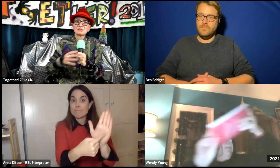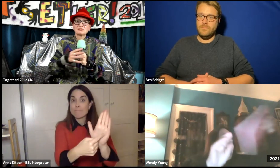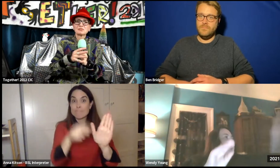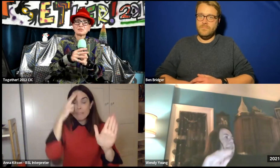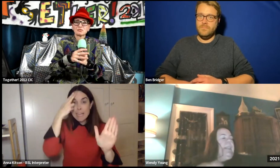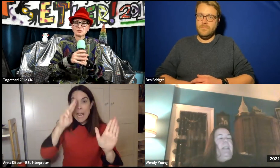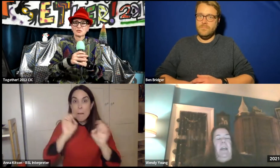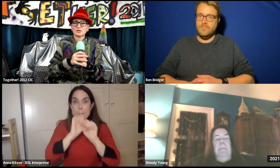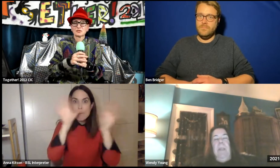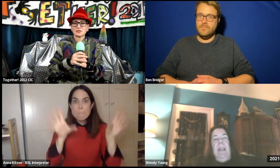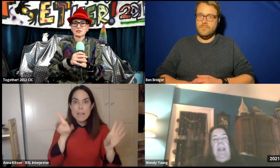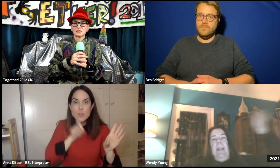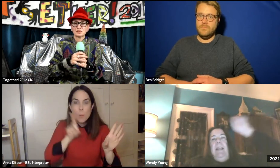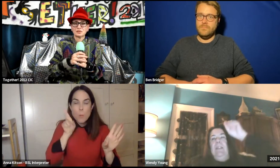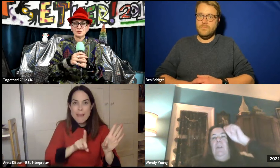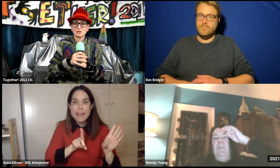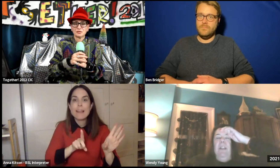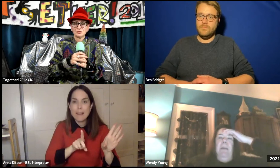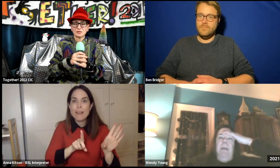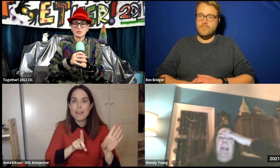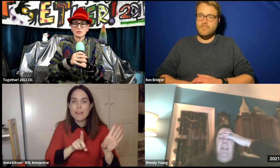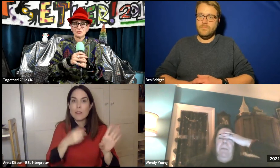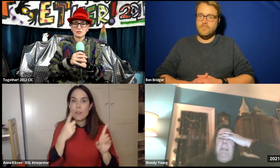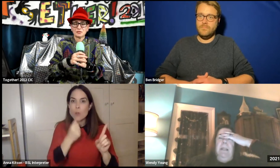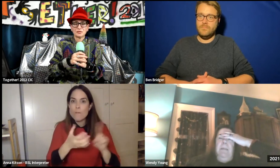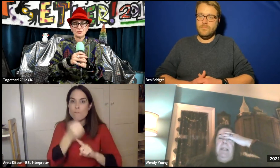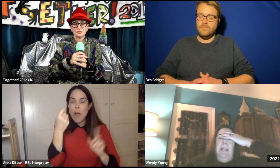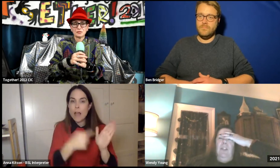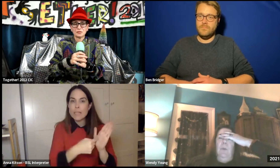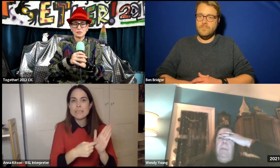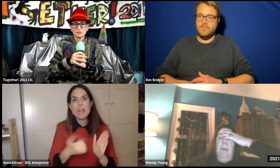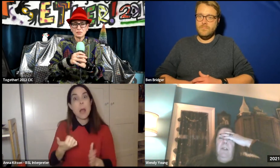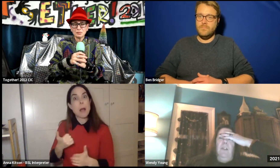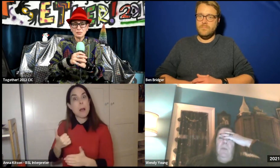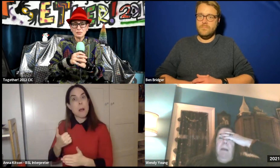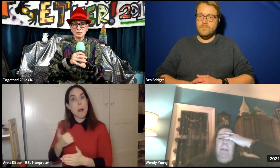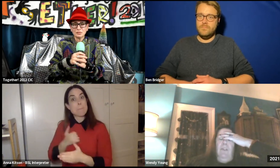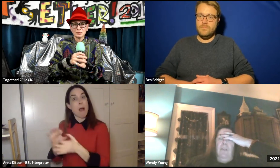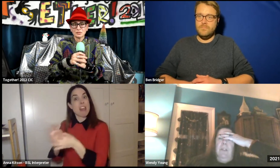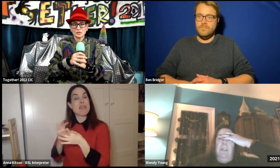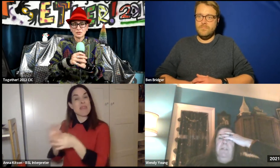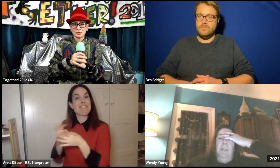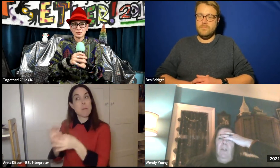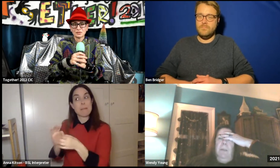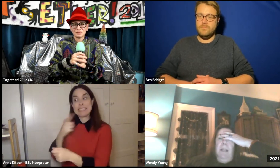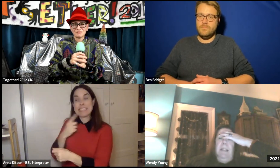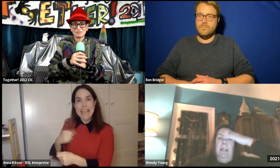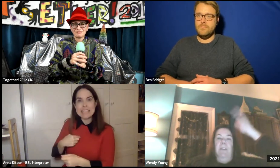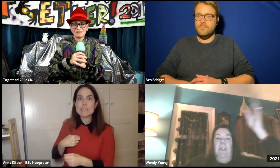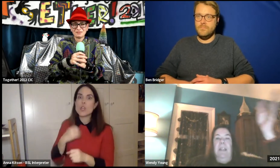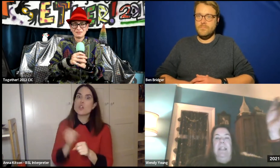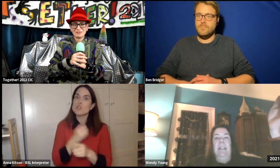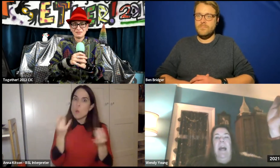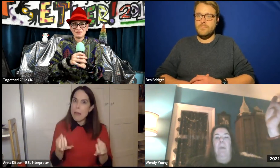neural divergent magazine Magical Women, it's, it's something that my therapist keeps saying do mantras to feel good about yourself.